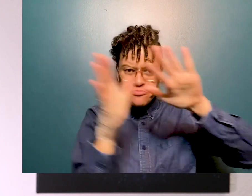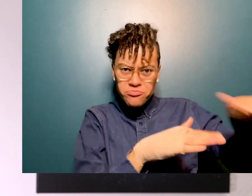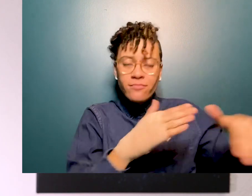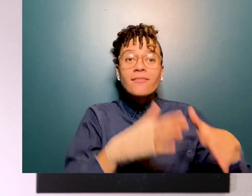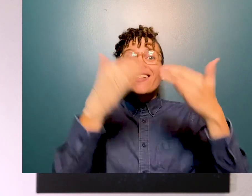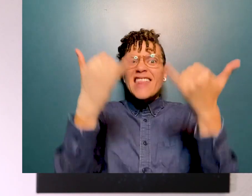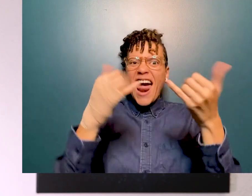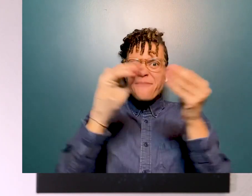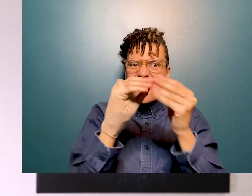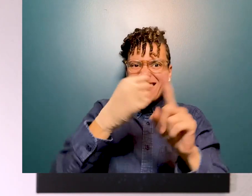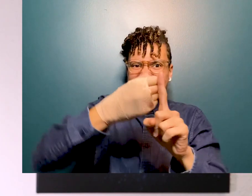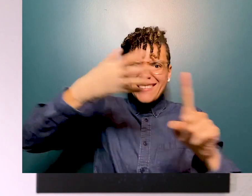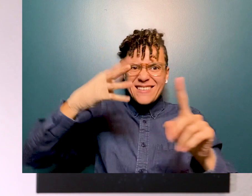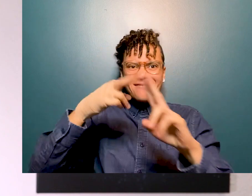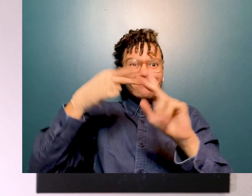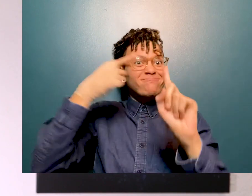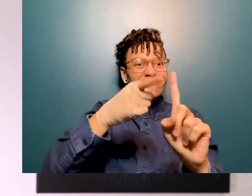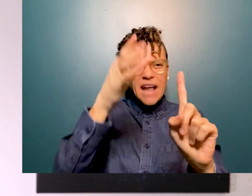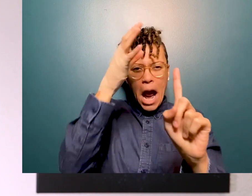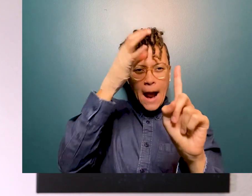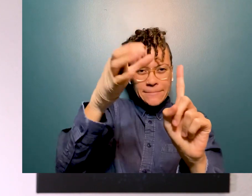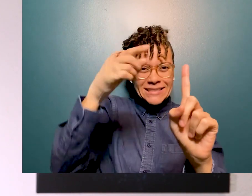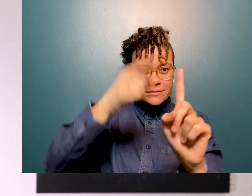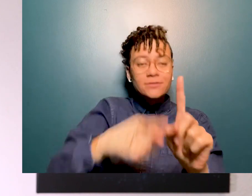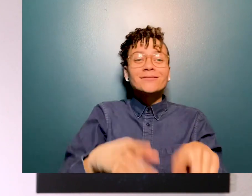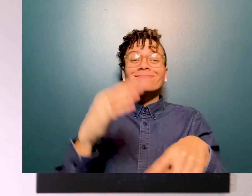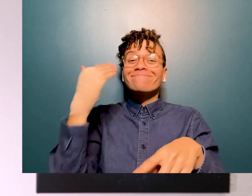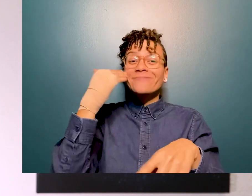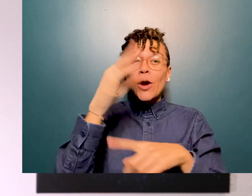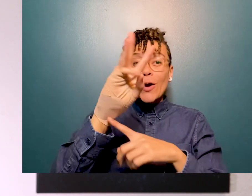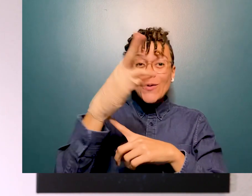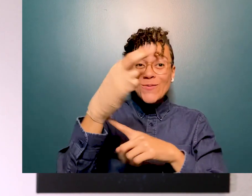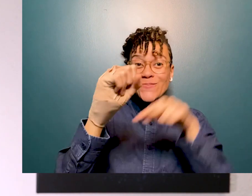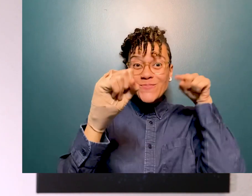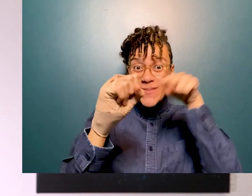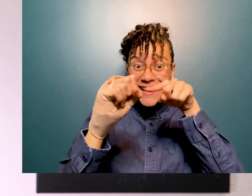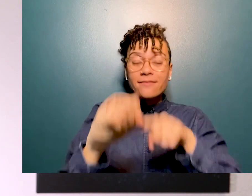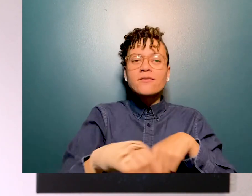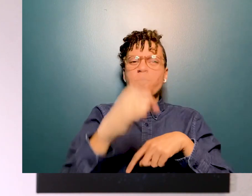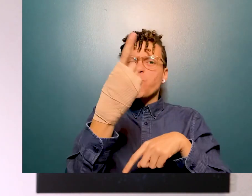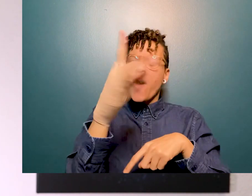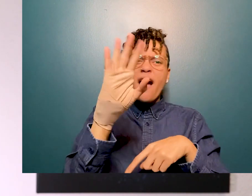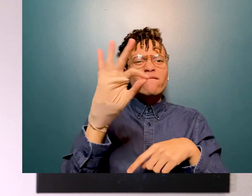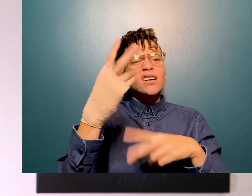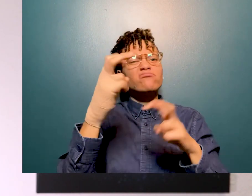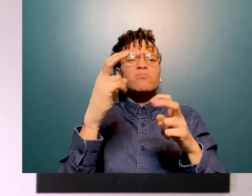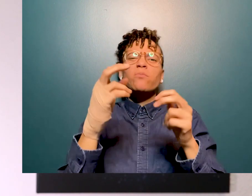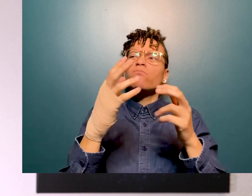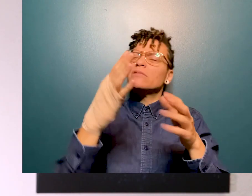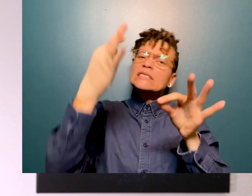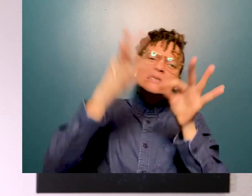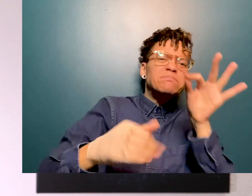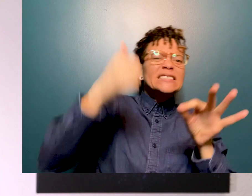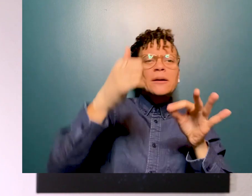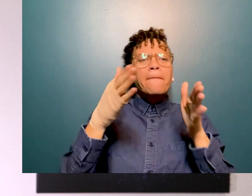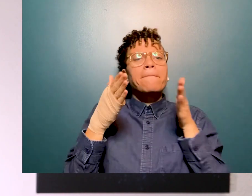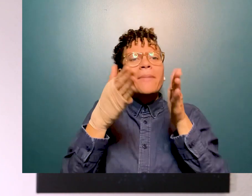So that's a little bit of background about the topic about history and its recent recovery.